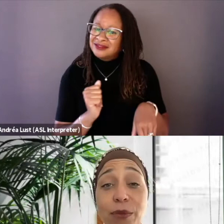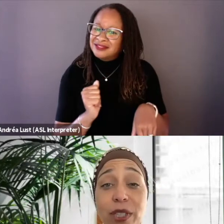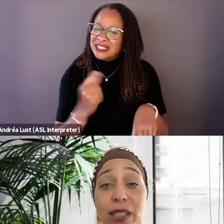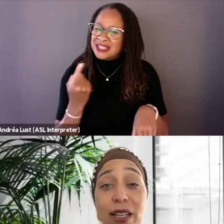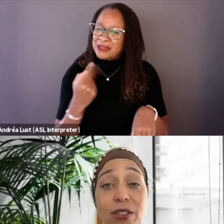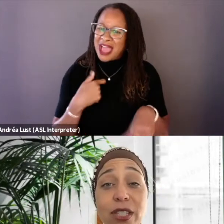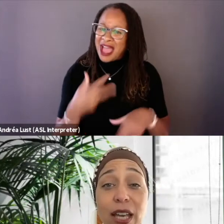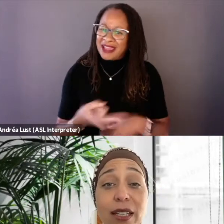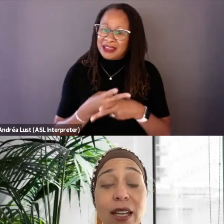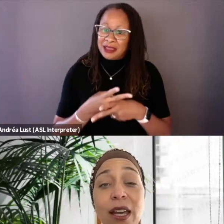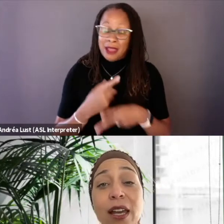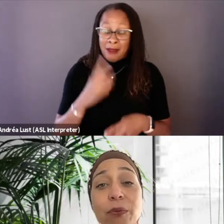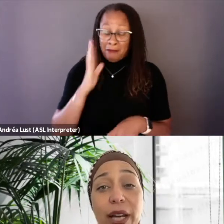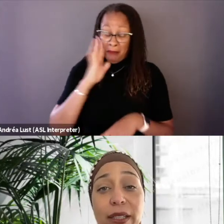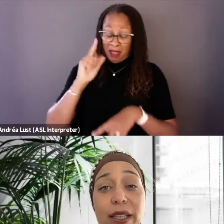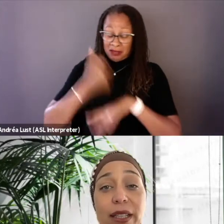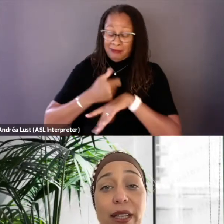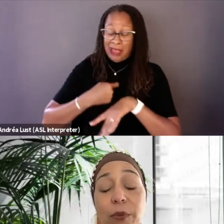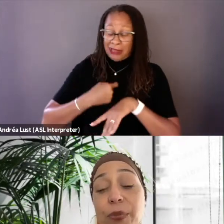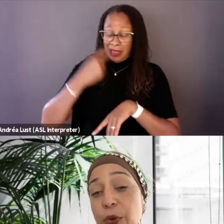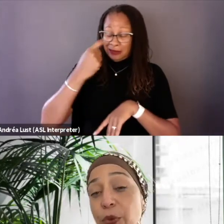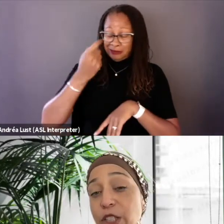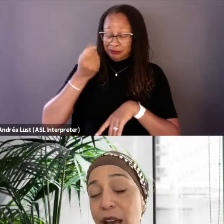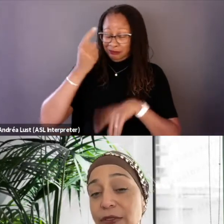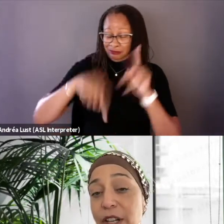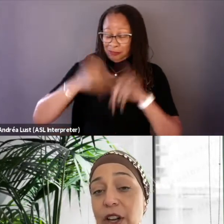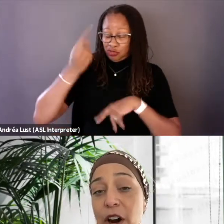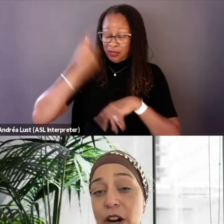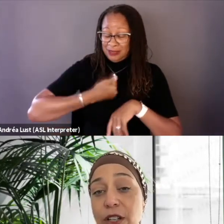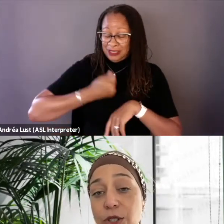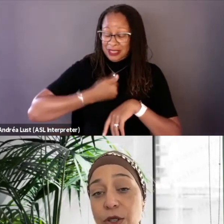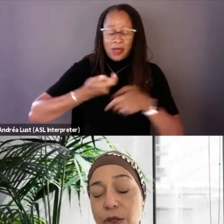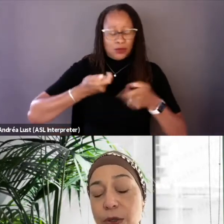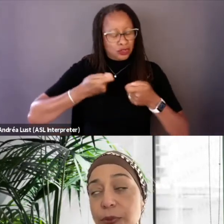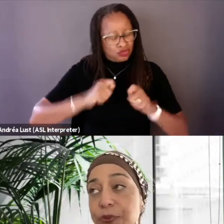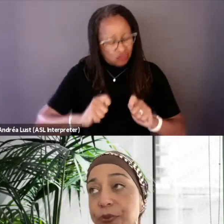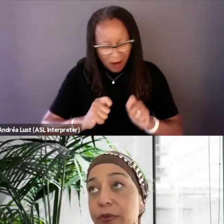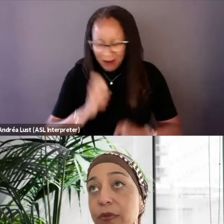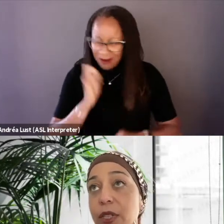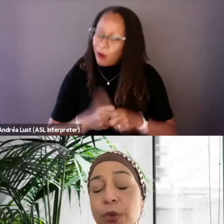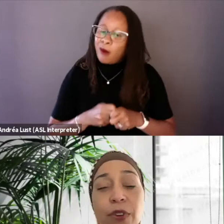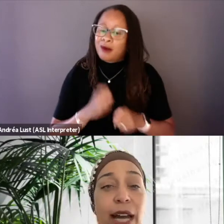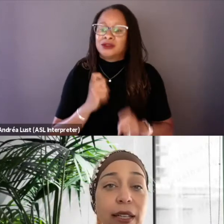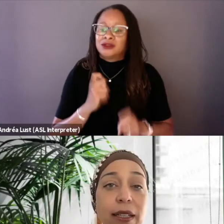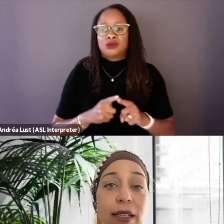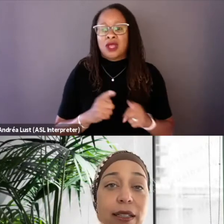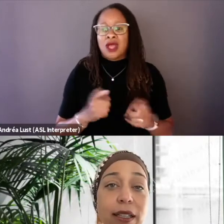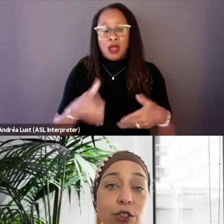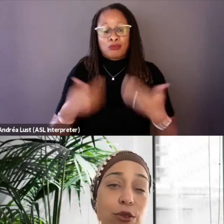and really understand, but we tried very hard to provide a truth and a fairness